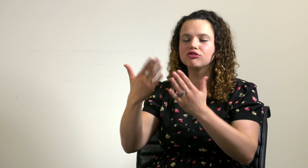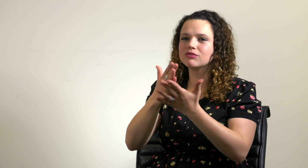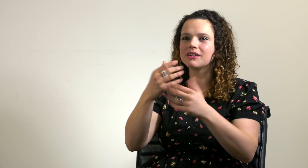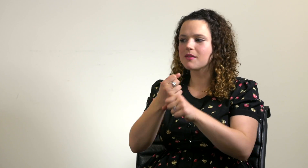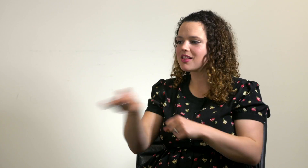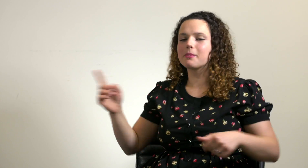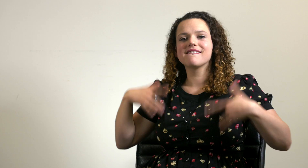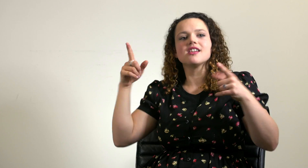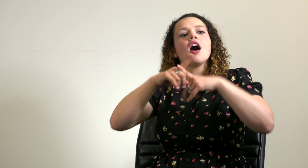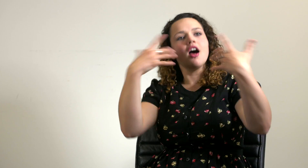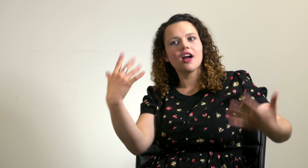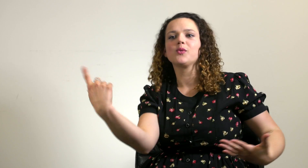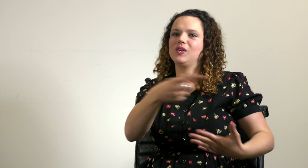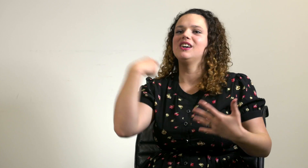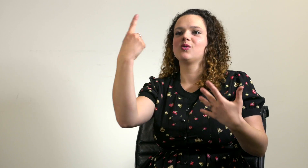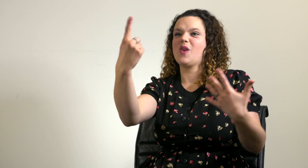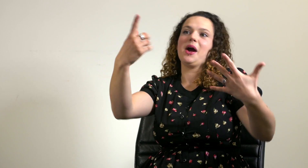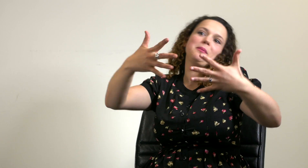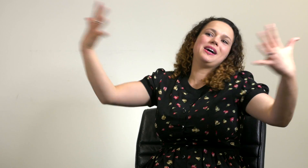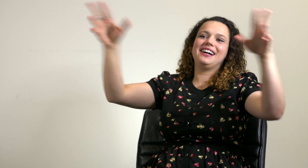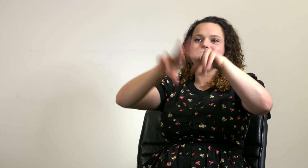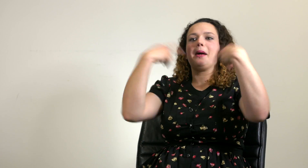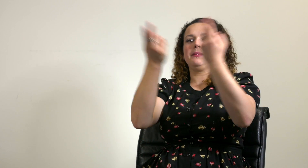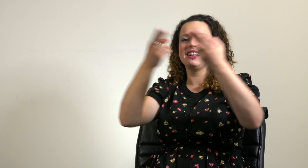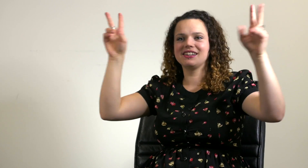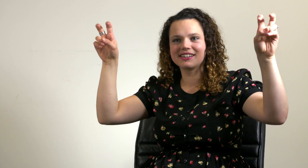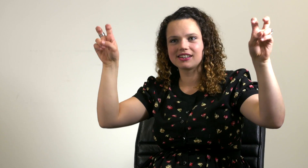The deaf community is almost like one big family.